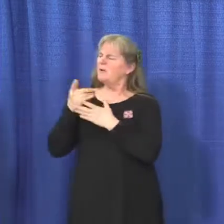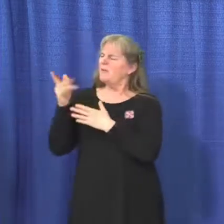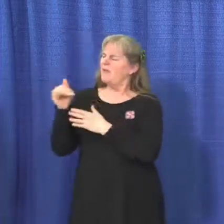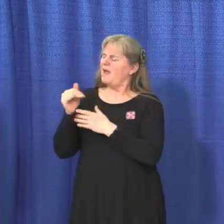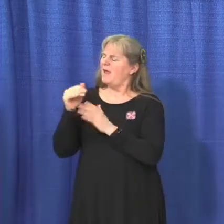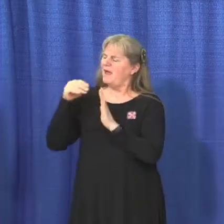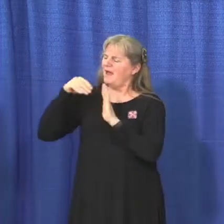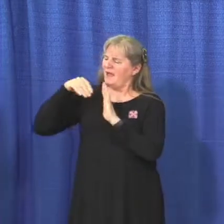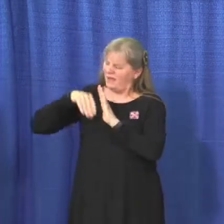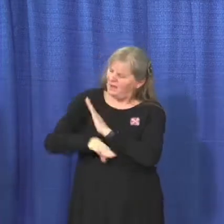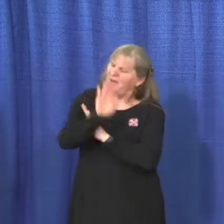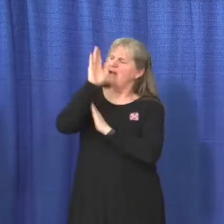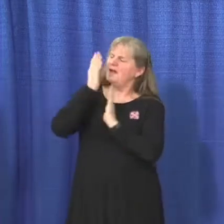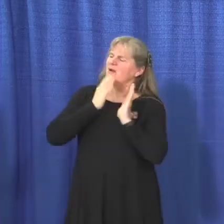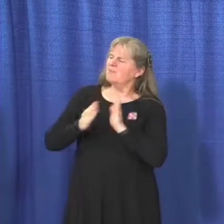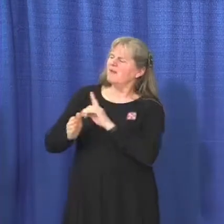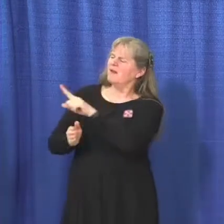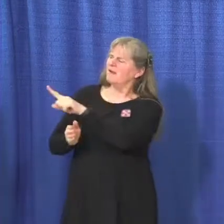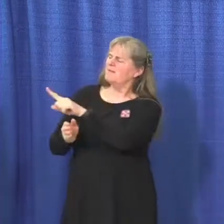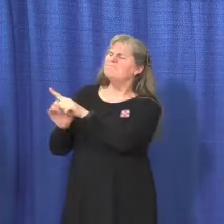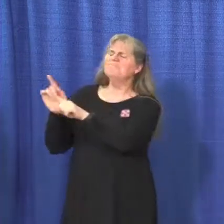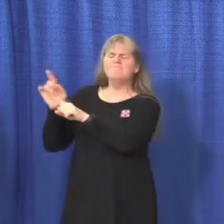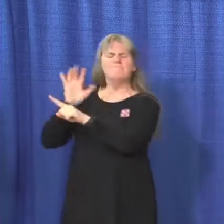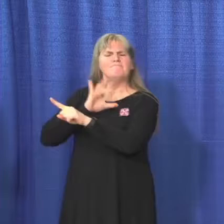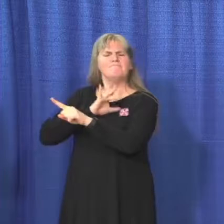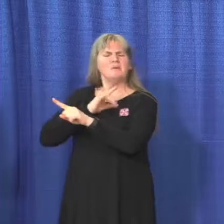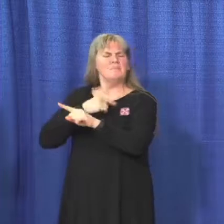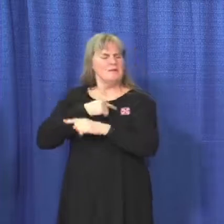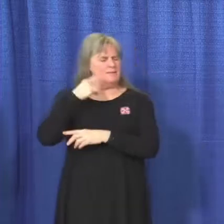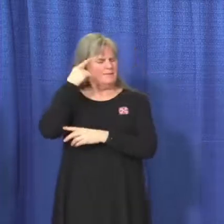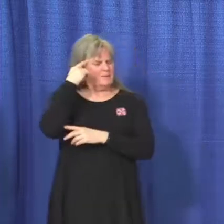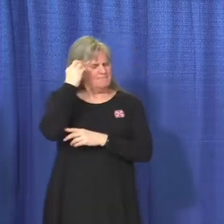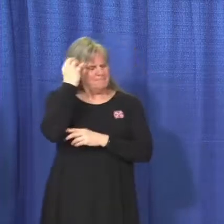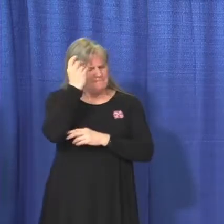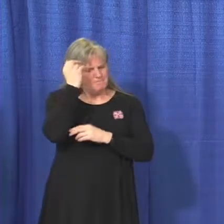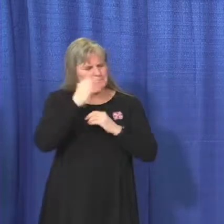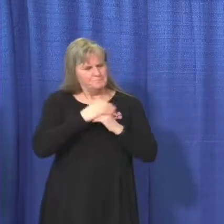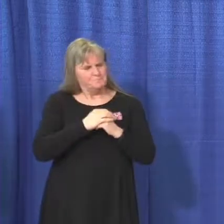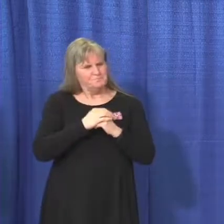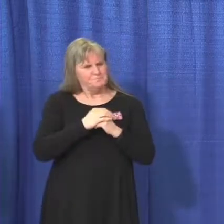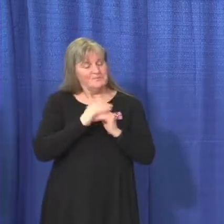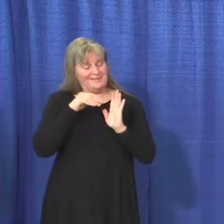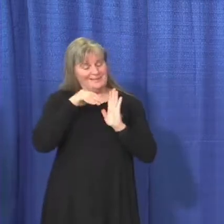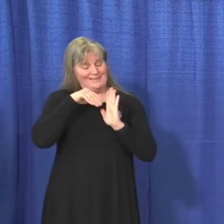about lately is that resilience is as going back to exactly the